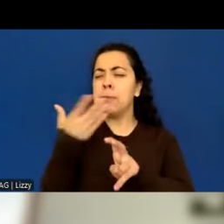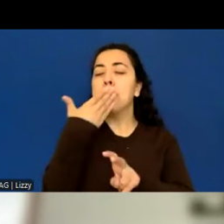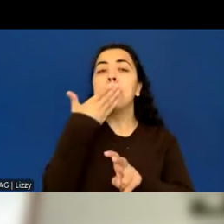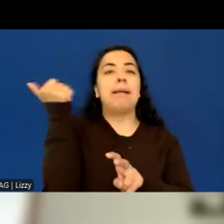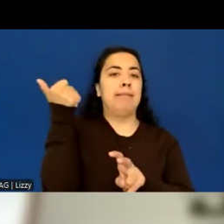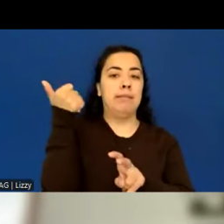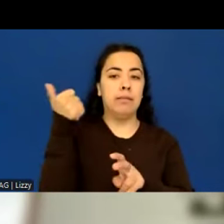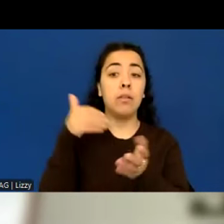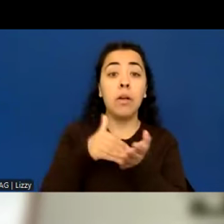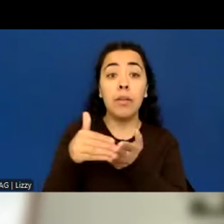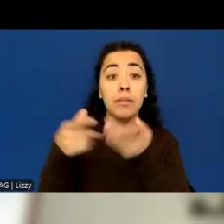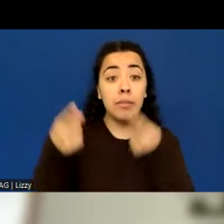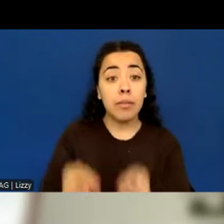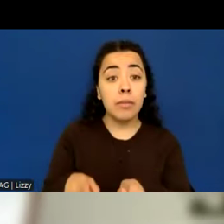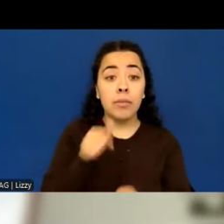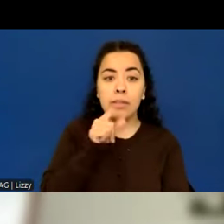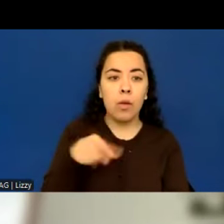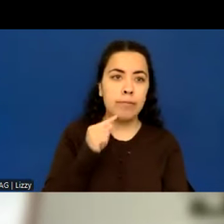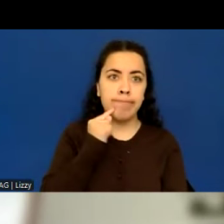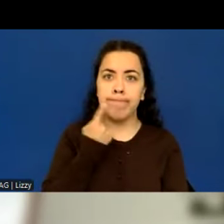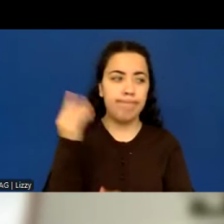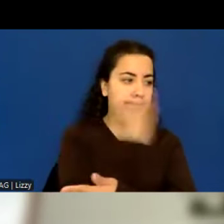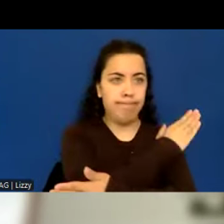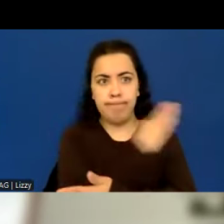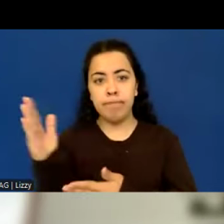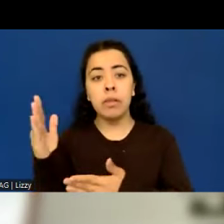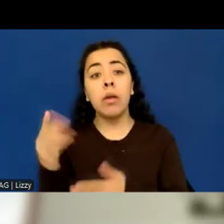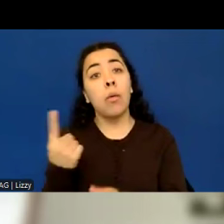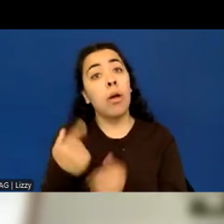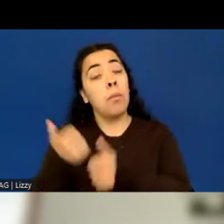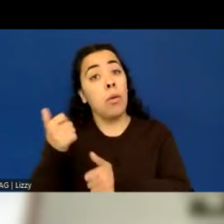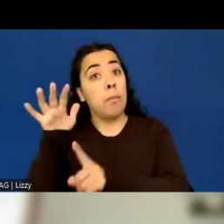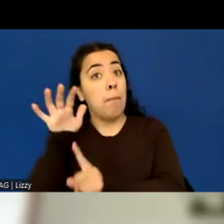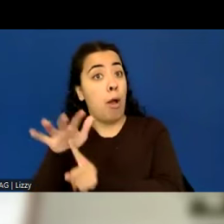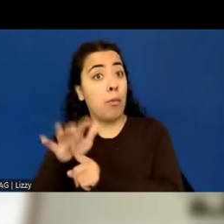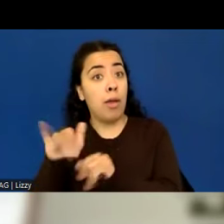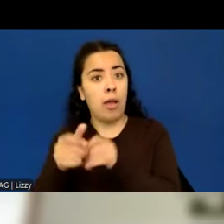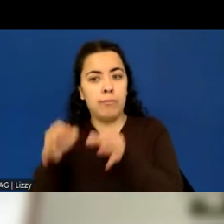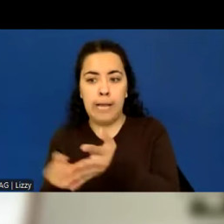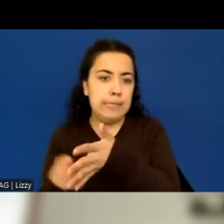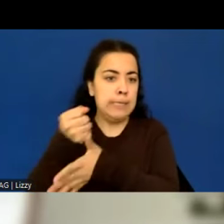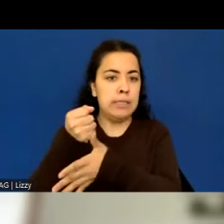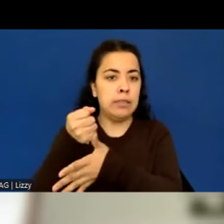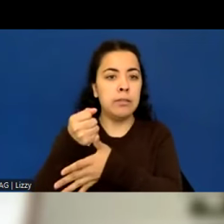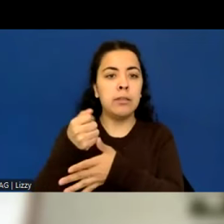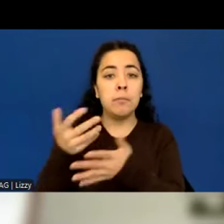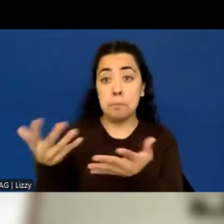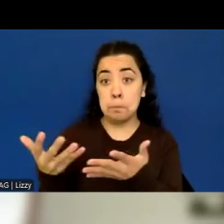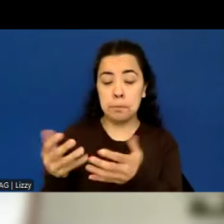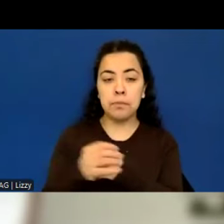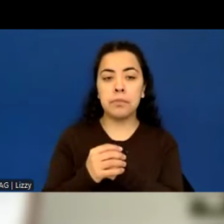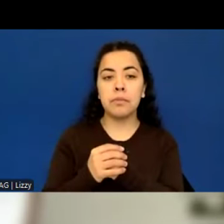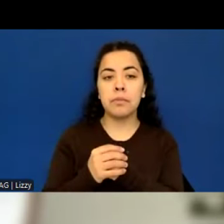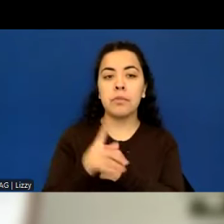just a matter of severity. One of the most popular prioritization mechanisms is defined